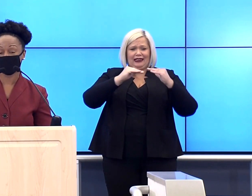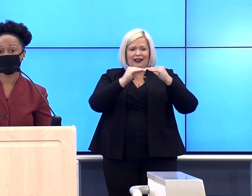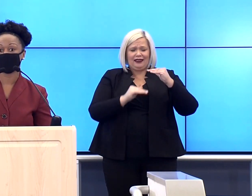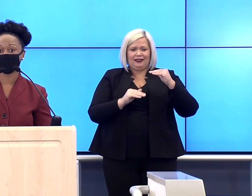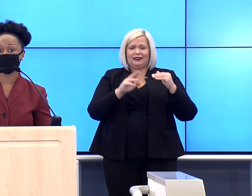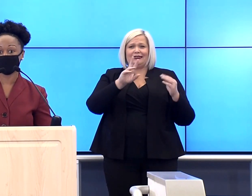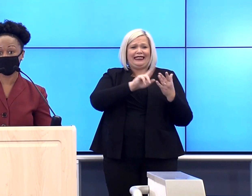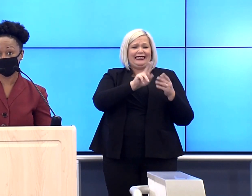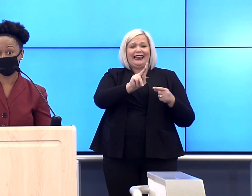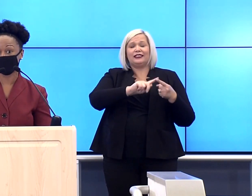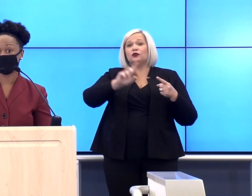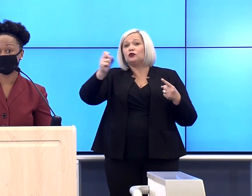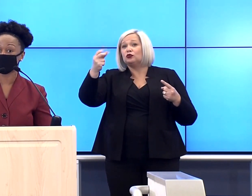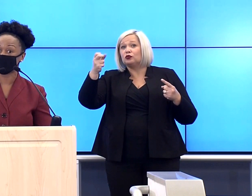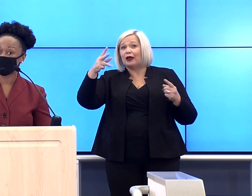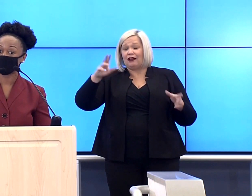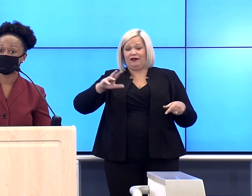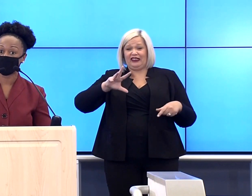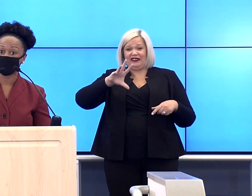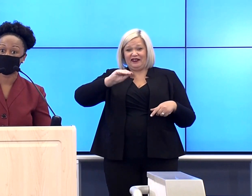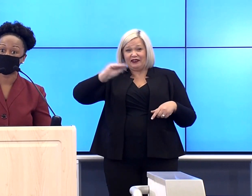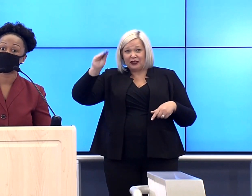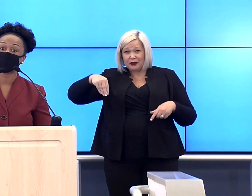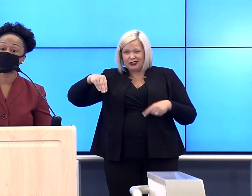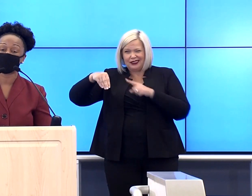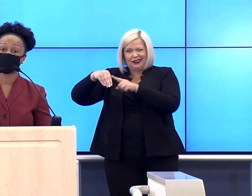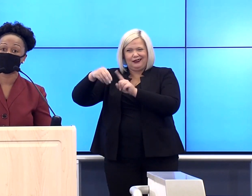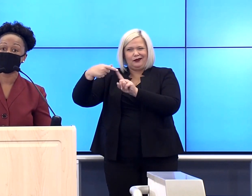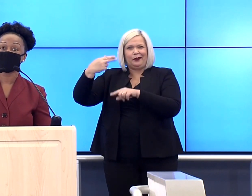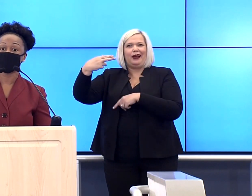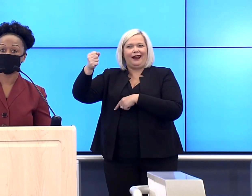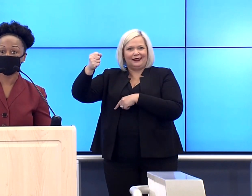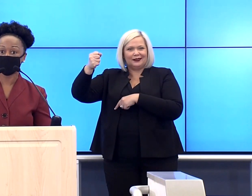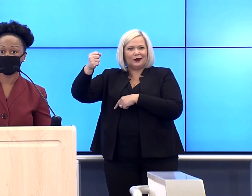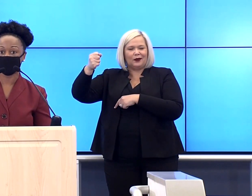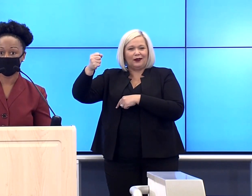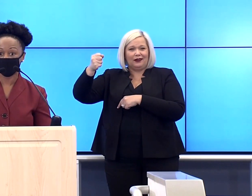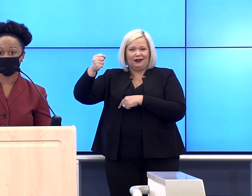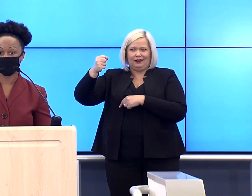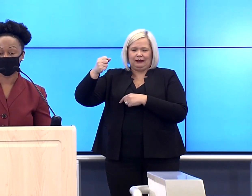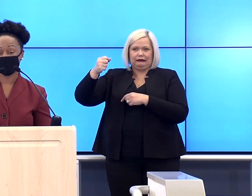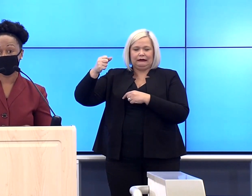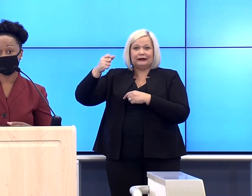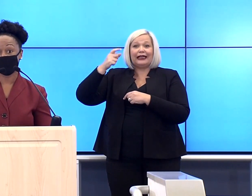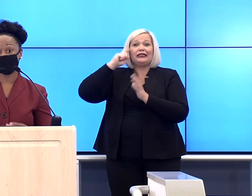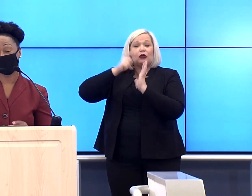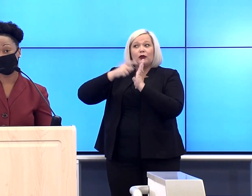REMARKS, IF YOU LOOK AT ALL 200 K-12 OUTBREAKS WE’RE K-12 OUTBREAKS WE’RE INVESTIGATING, JUST UNDER 50%, INVESTIGATING, JUST UNDER 50%, 49% OF THOSE TOTAL OUTBREAKS ARE 49% OF THOSE TOTAL OUTBREAKS ARE ACTUALLY IN THE HIGH SCHOOL ACTUALLY IN THE HIGH SCHOOL SETTING.